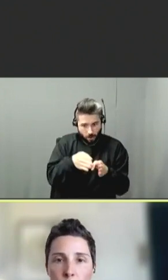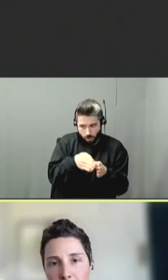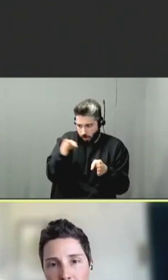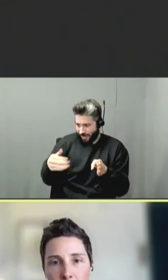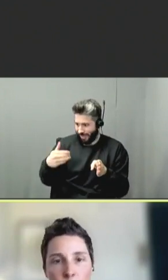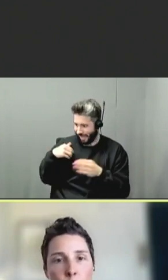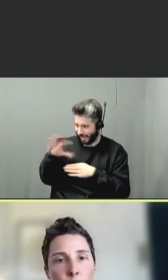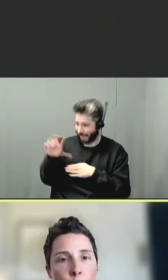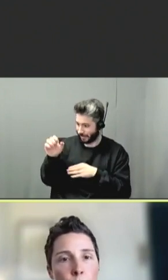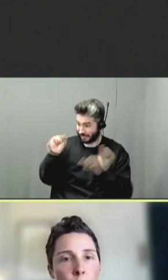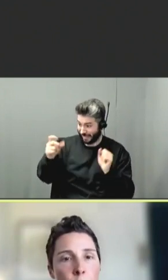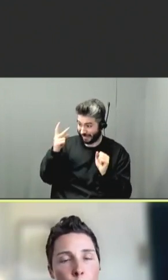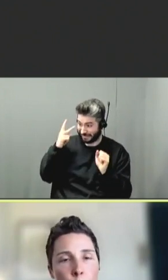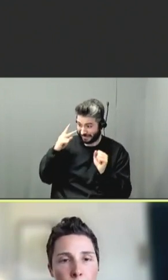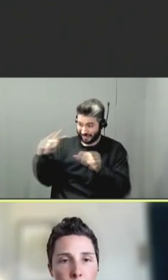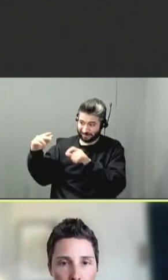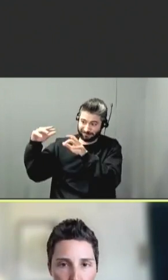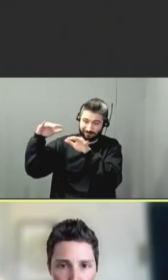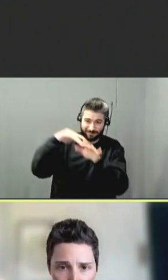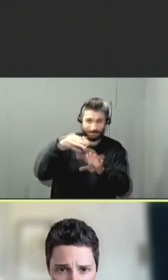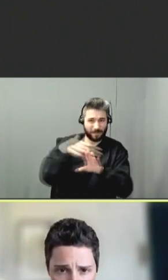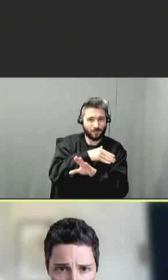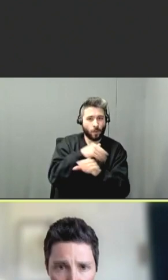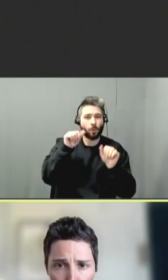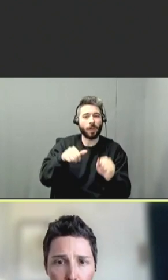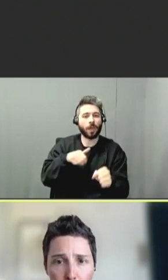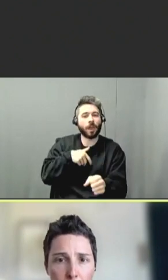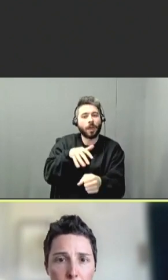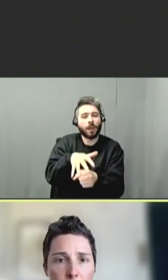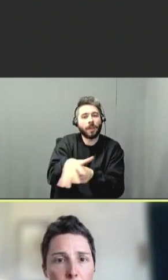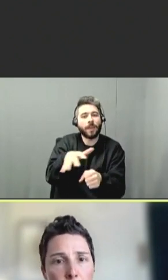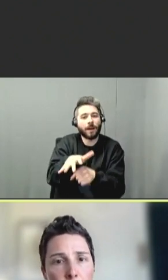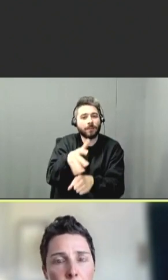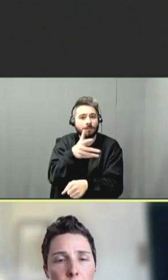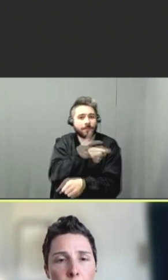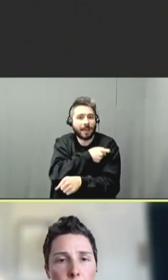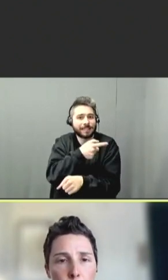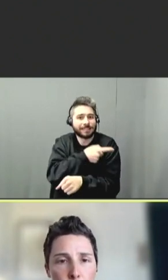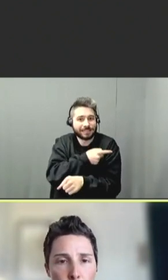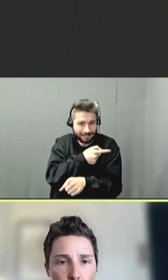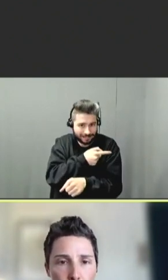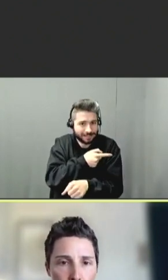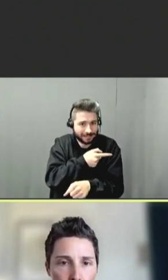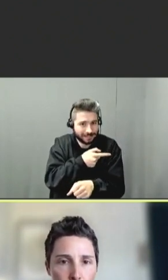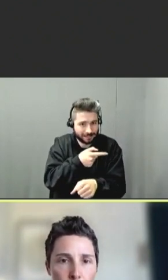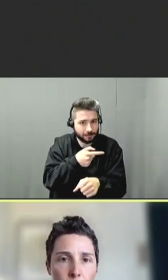and we could see it coming our way before we could get enough vaccine to start doing any good,